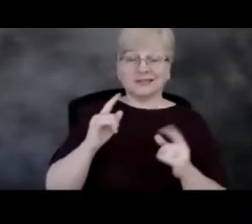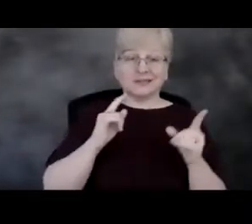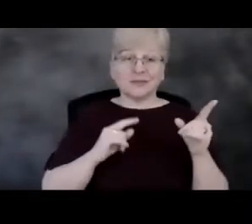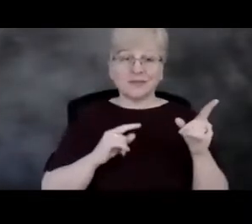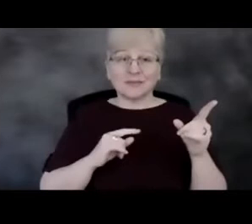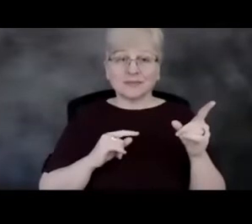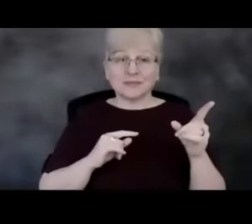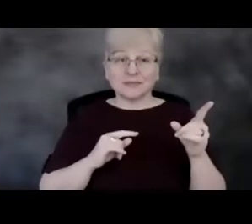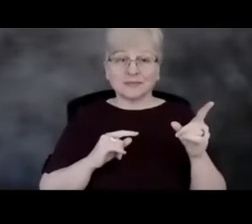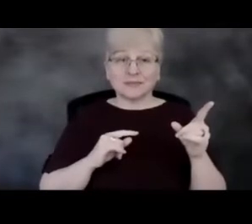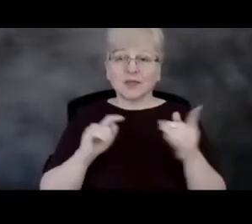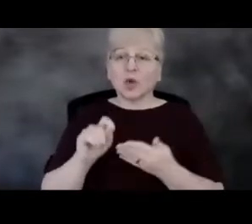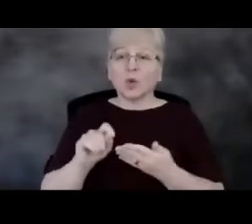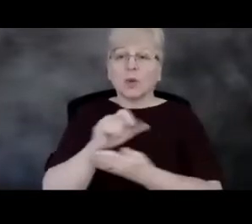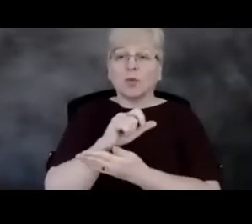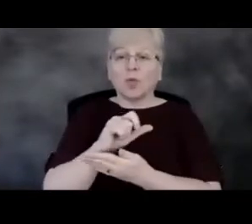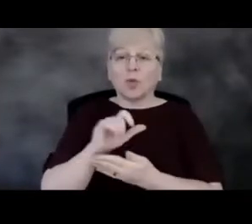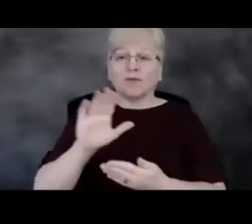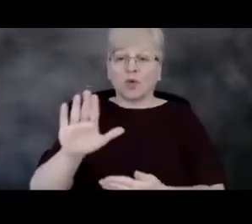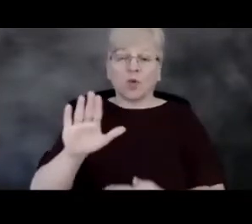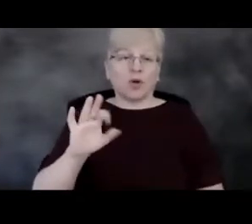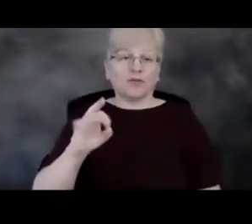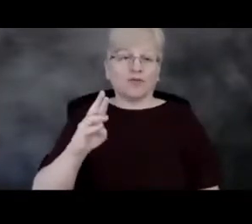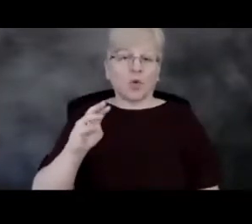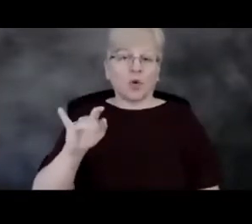use this to remove formatting and go back to the original.